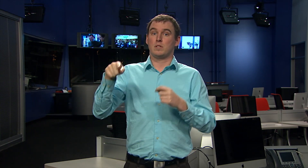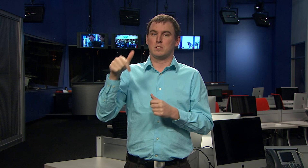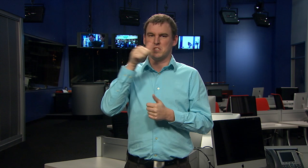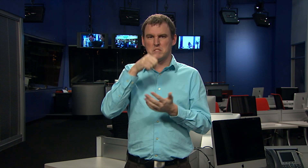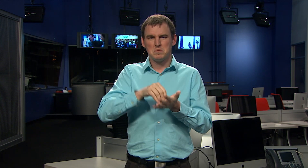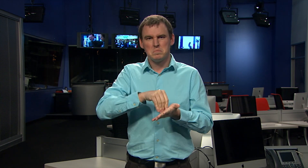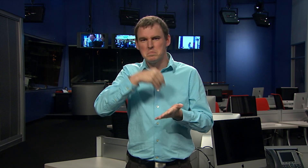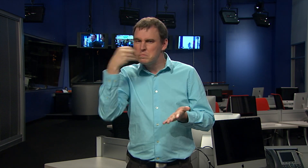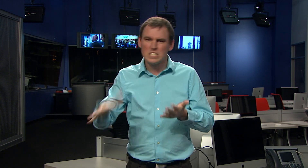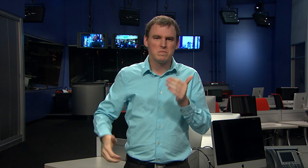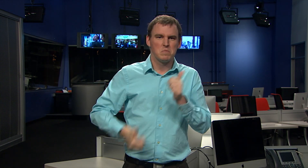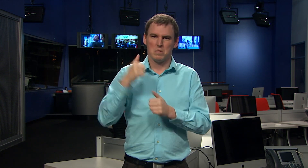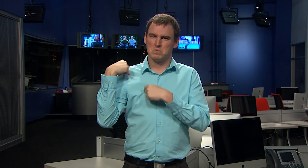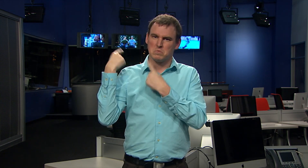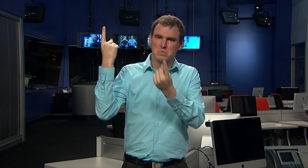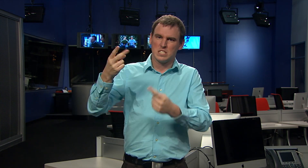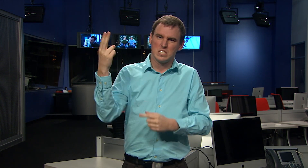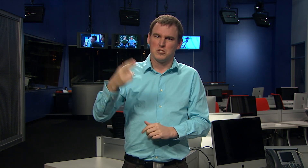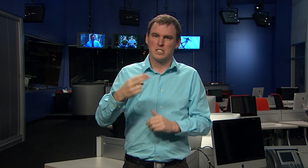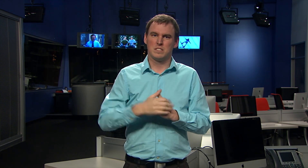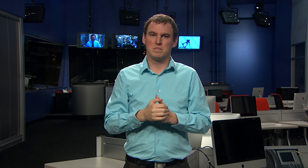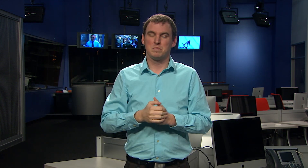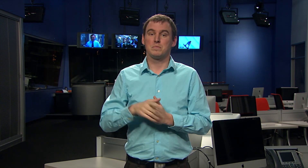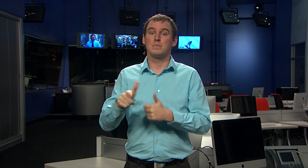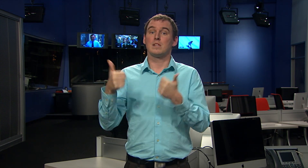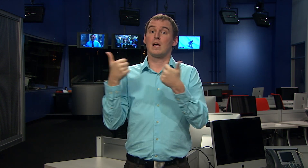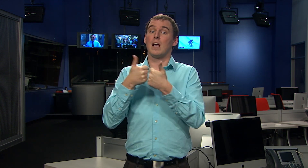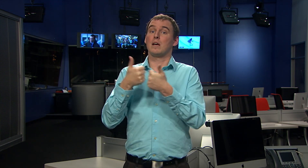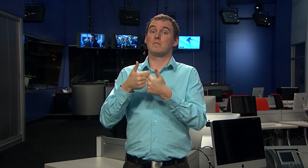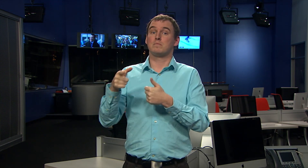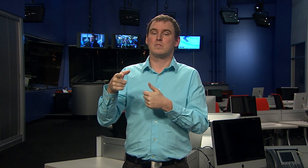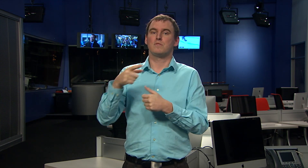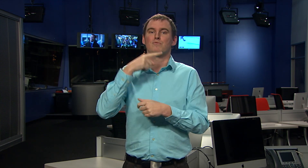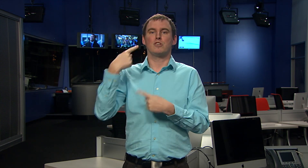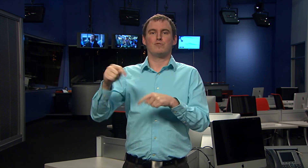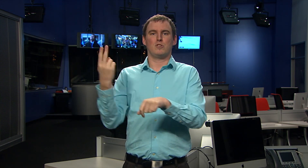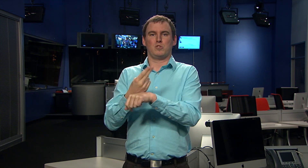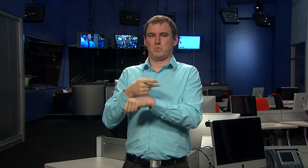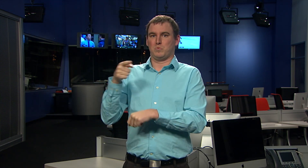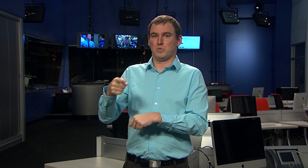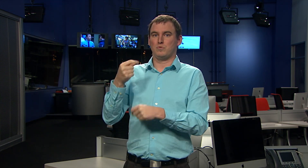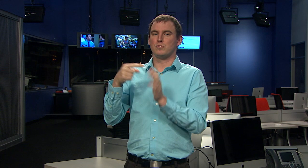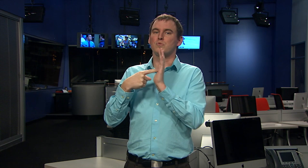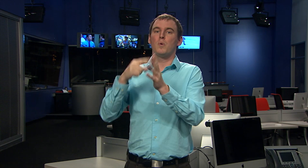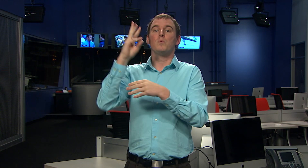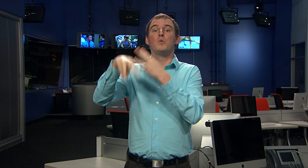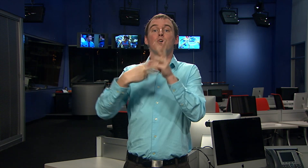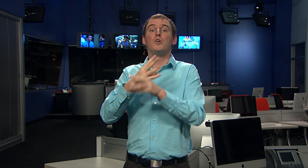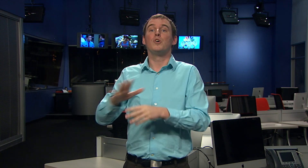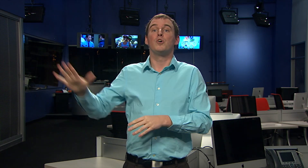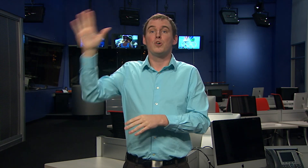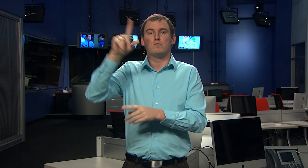WERE THE MOST EXPENSIVE IN HISTORY. THE PRESIDENT OF RUSSIA IS USING THE GAMES AS A WAY TO SHOW